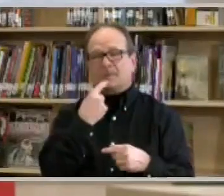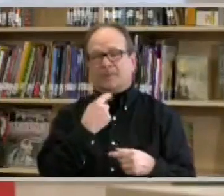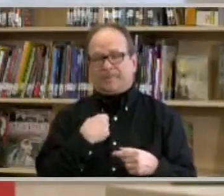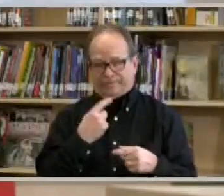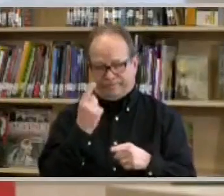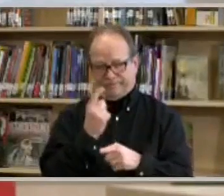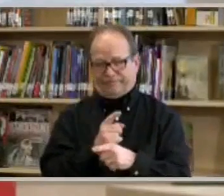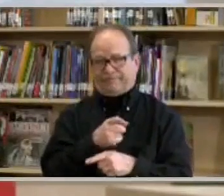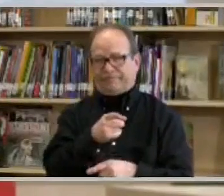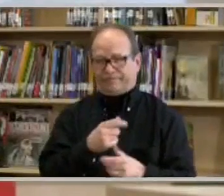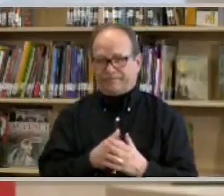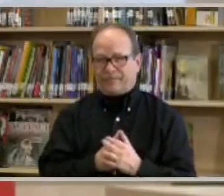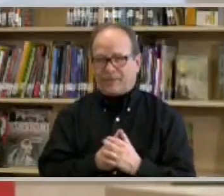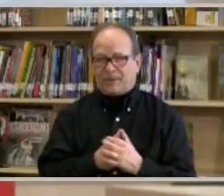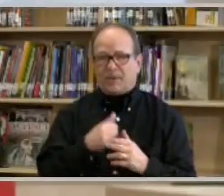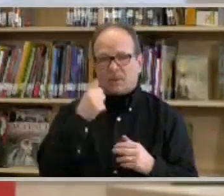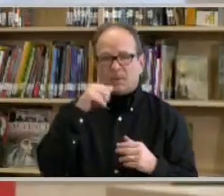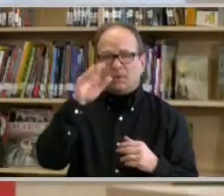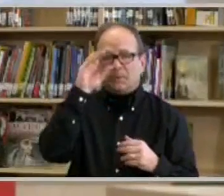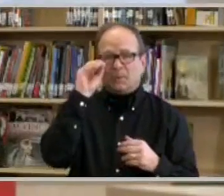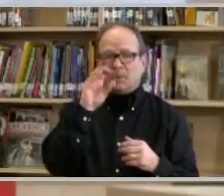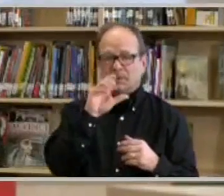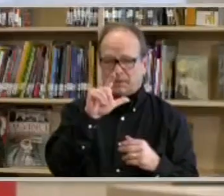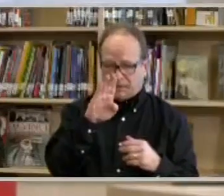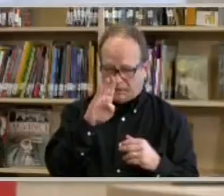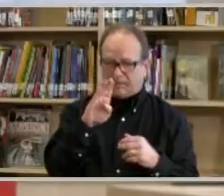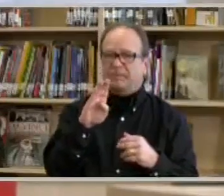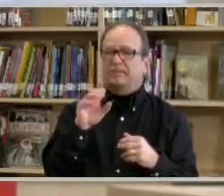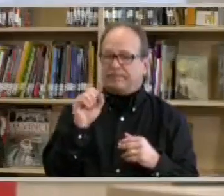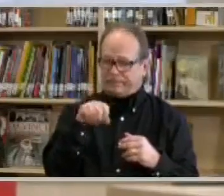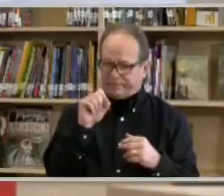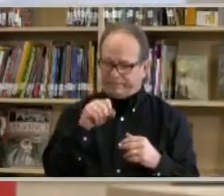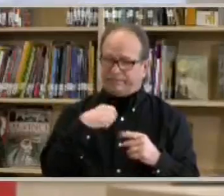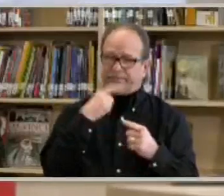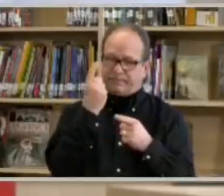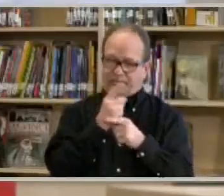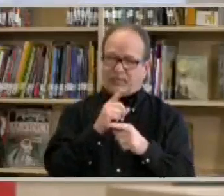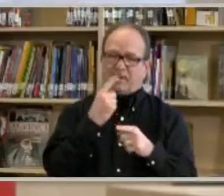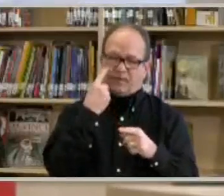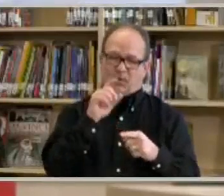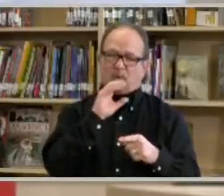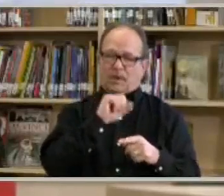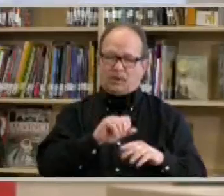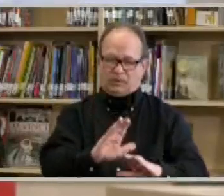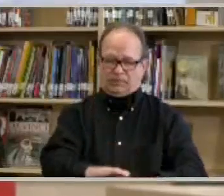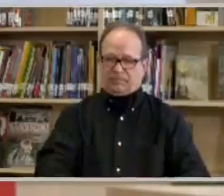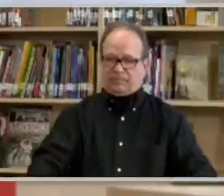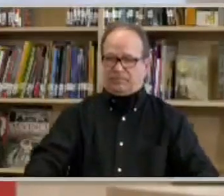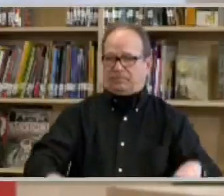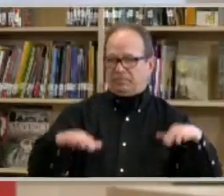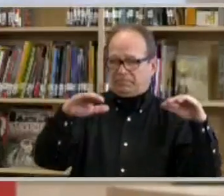RECREATION CENTER AND THE BOYS AND GIRLS CLUB MAY NOT BE THAT